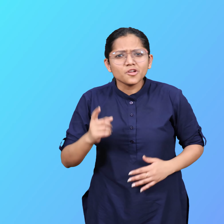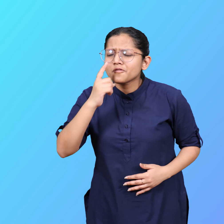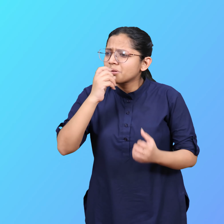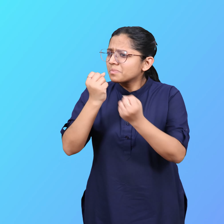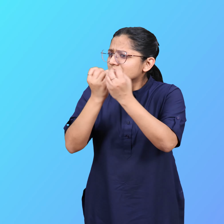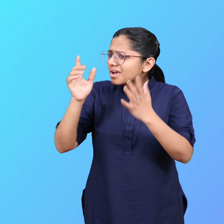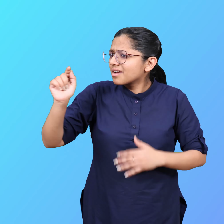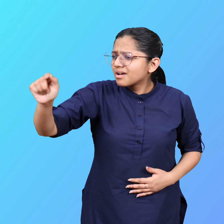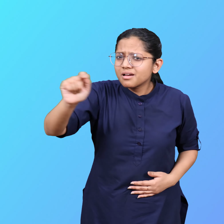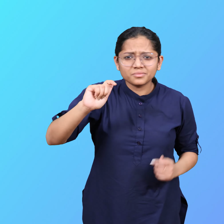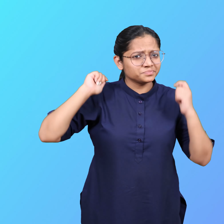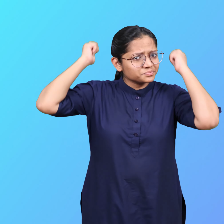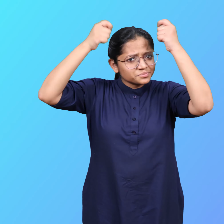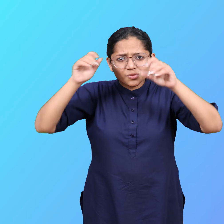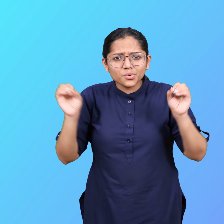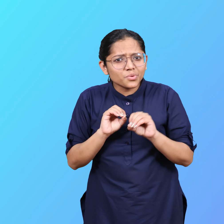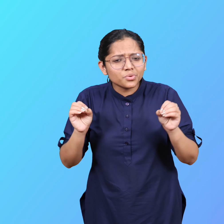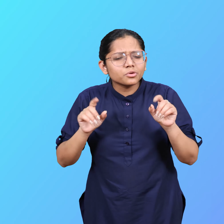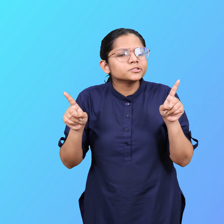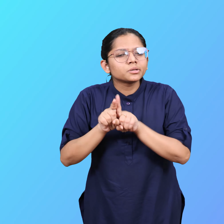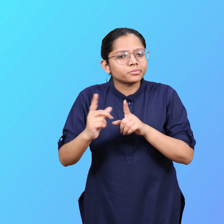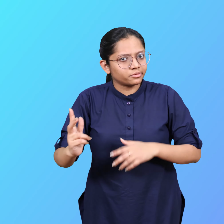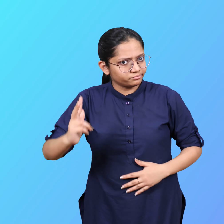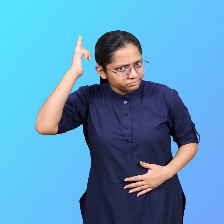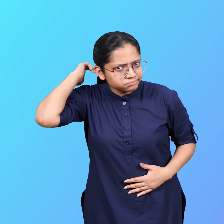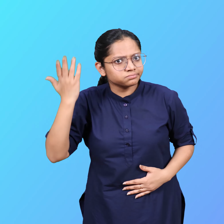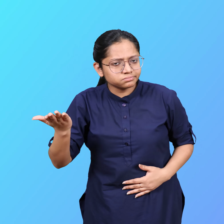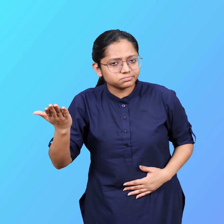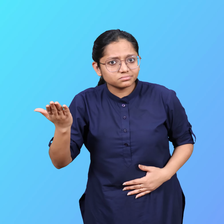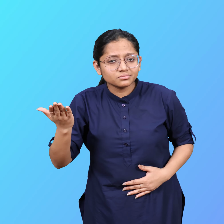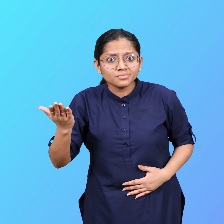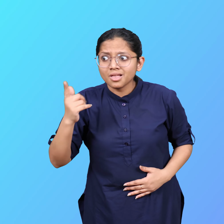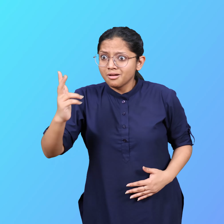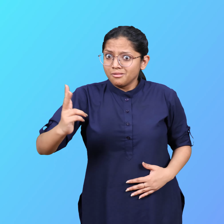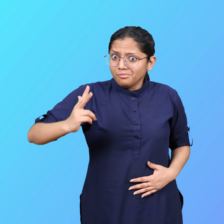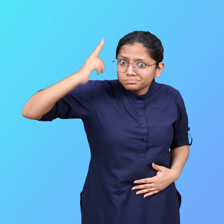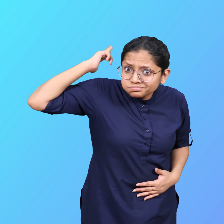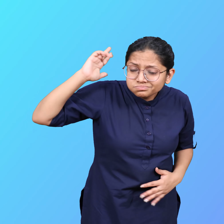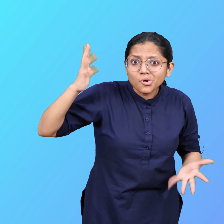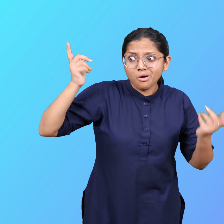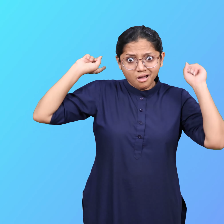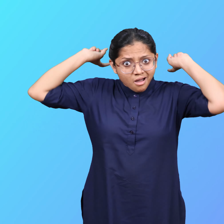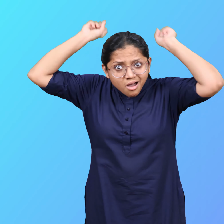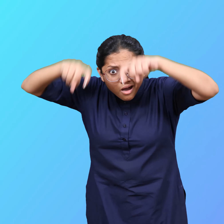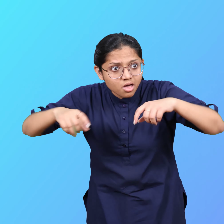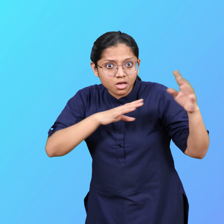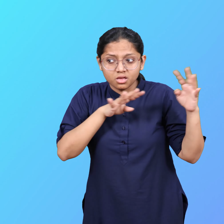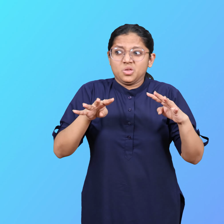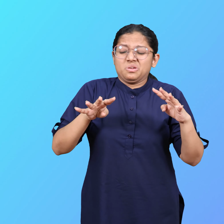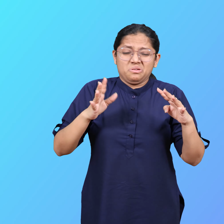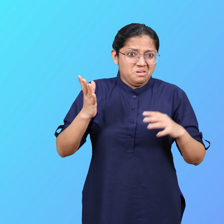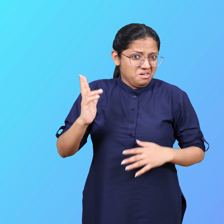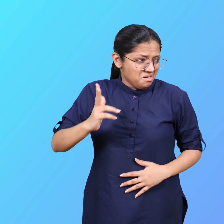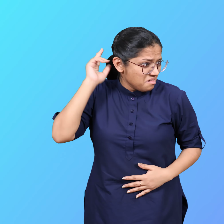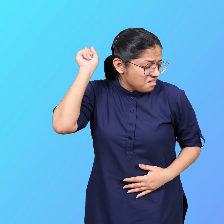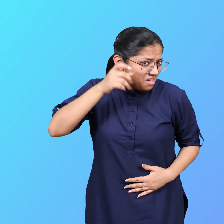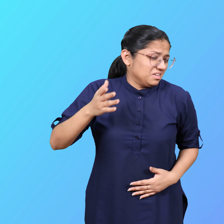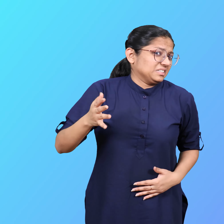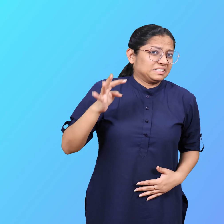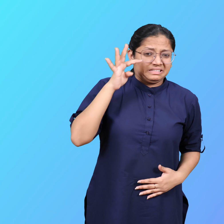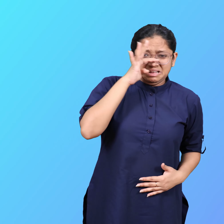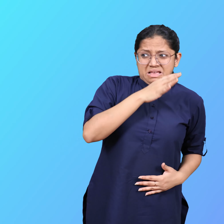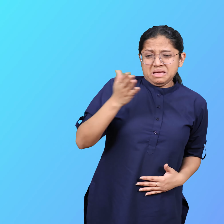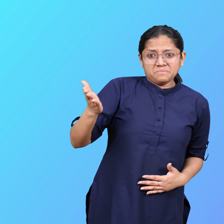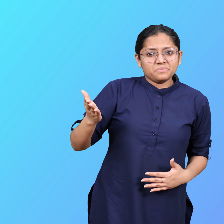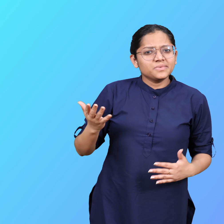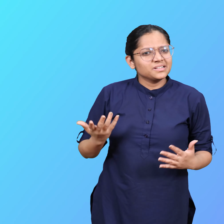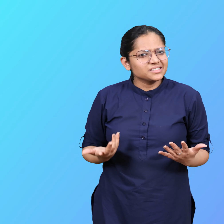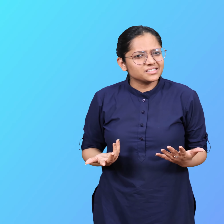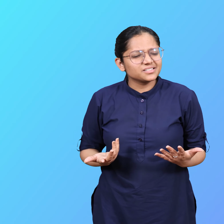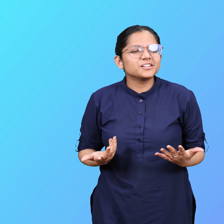If a woman does not cover her head, it is the same as cutting off all her hair. But it is shameful for a woman to cut off her hair or to shave her head.